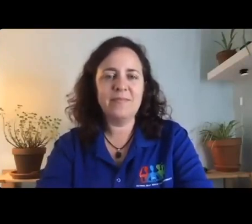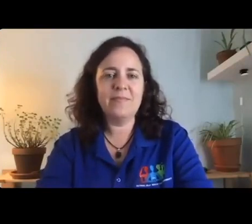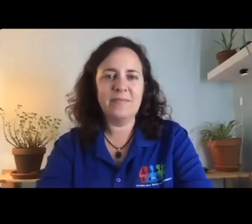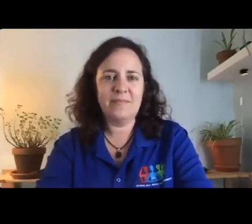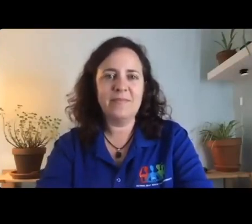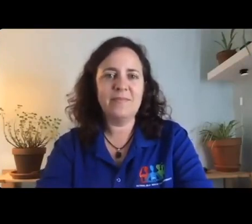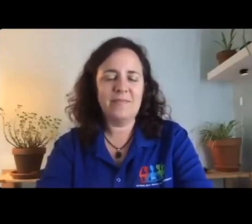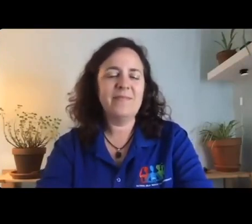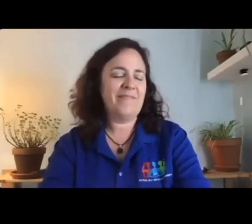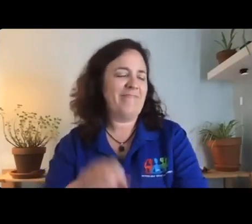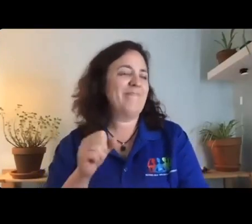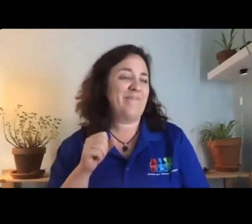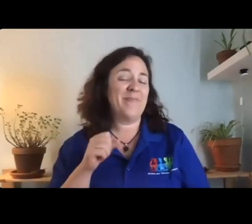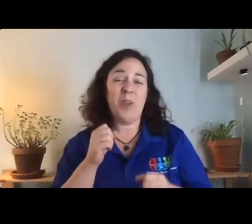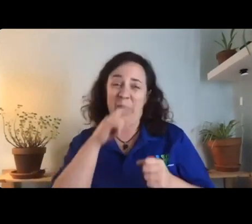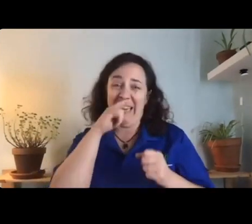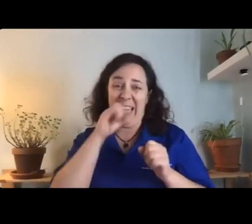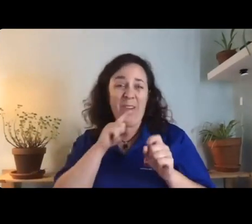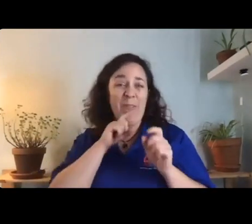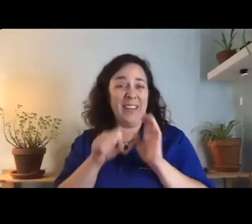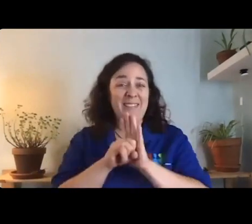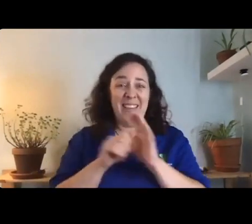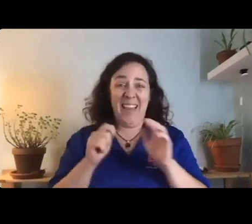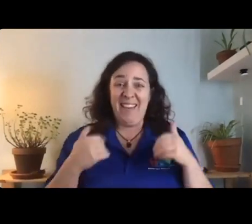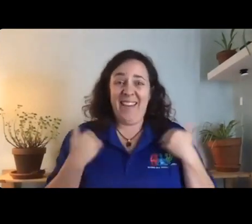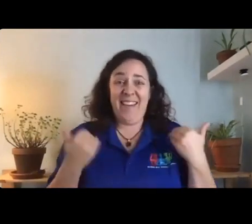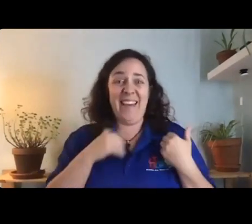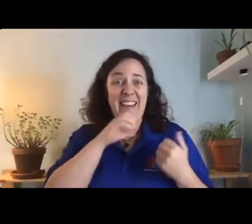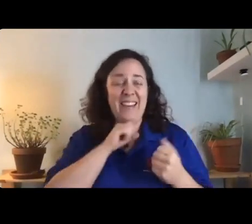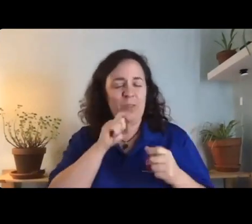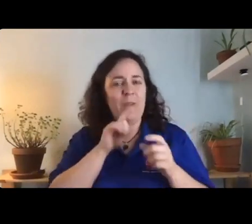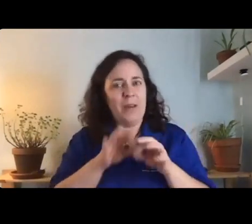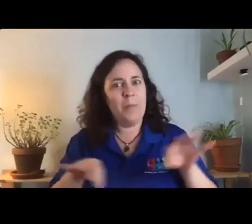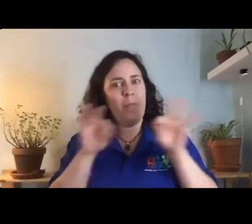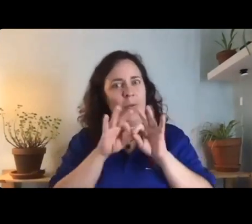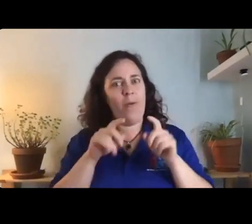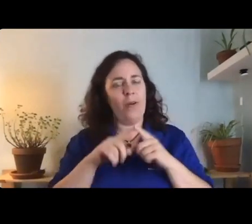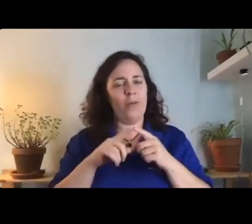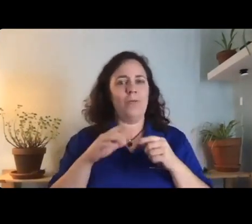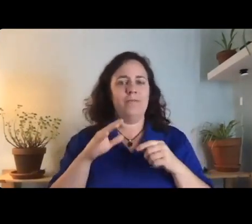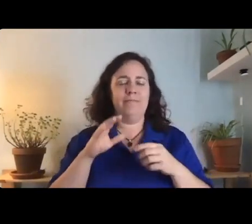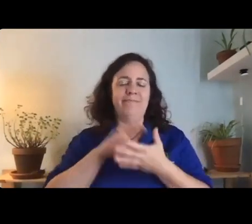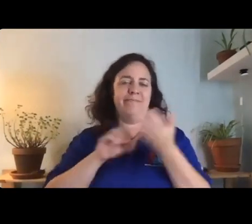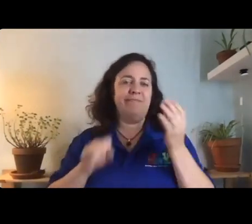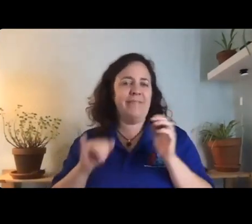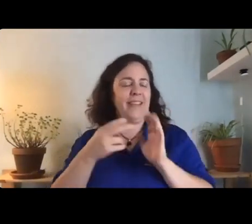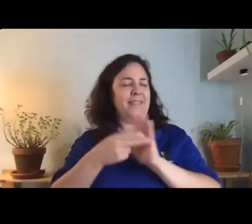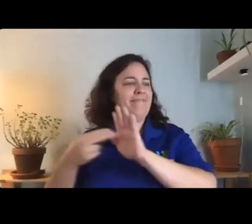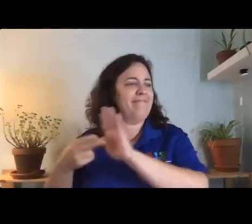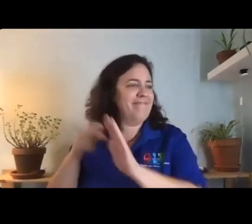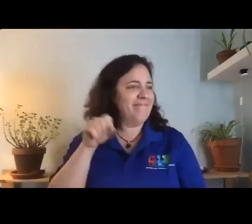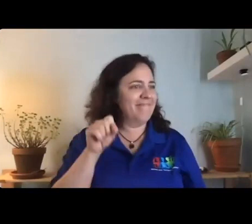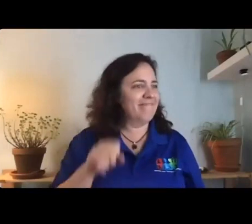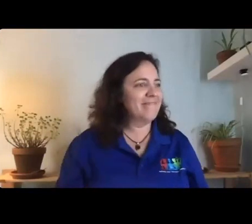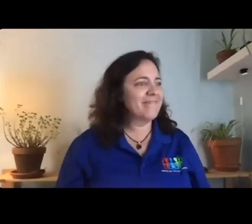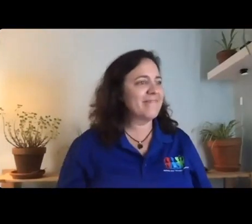I think we need to work quite diligently to remove the concept of gender as the easy way to divide students into work groups.